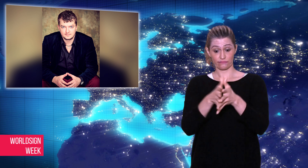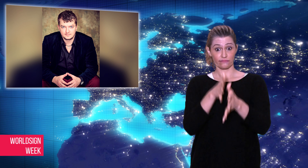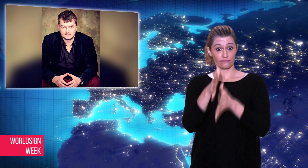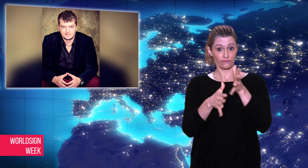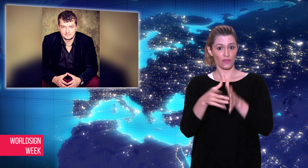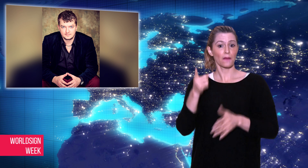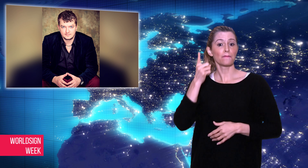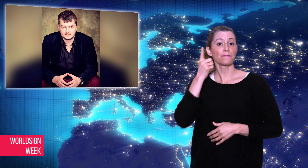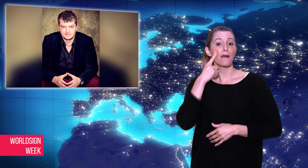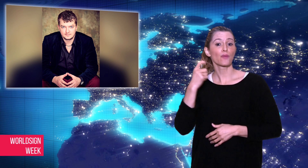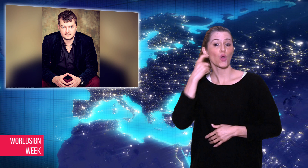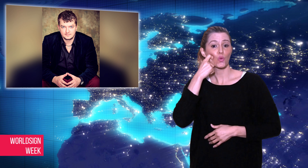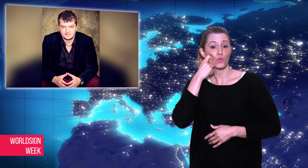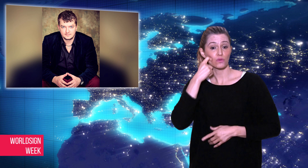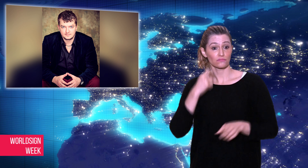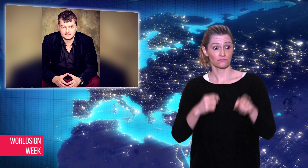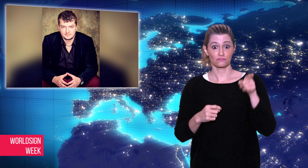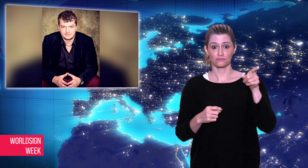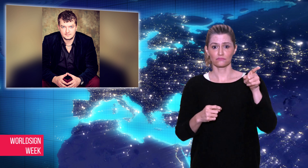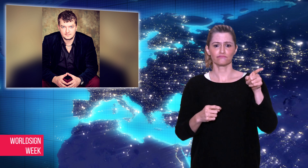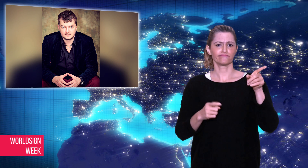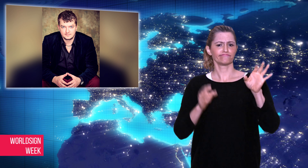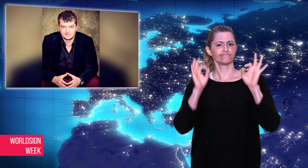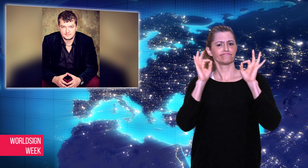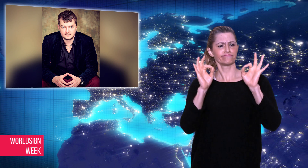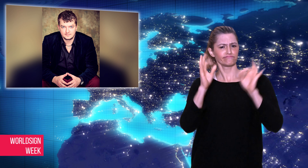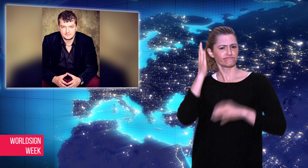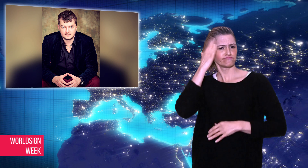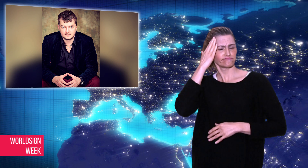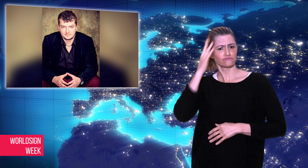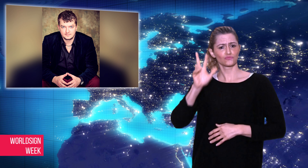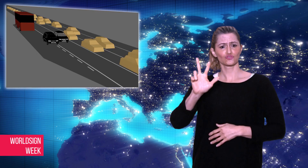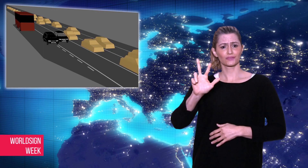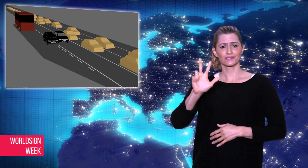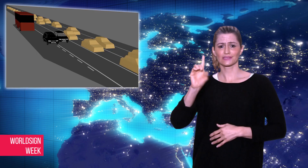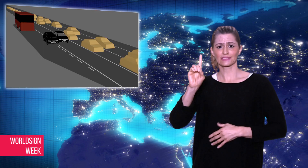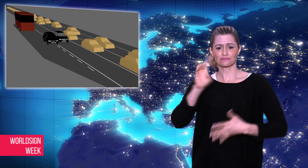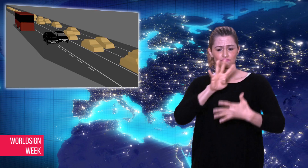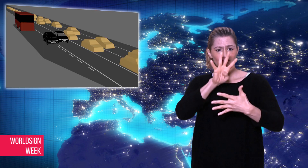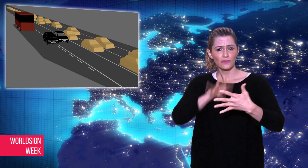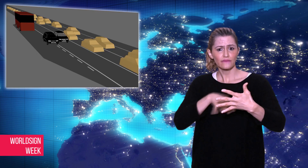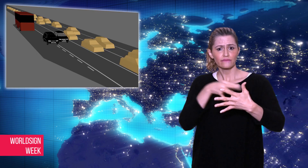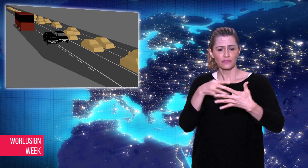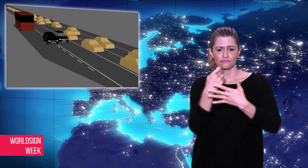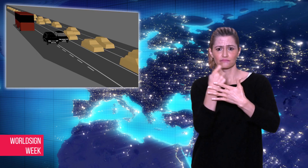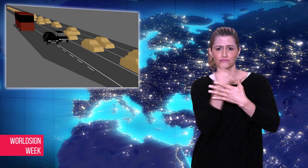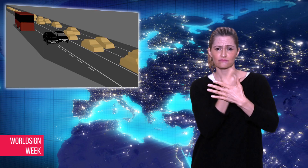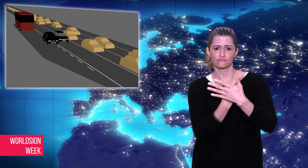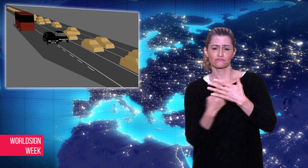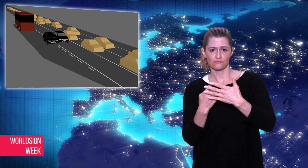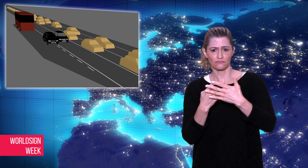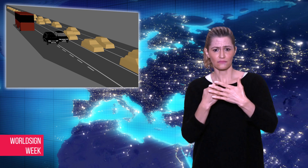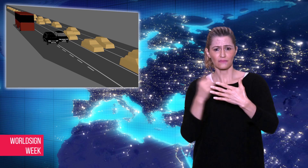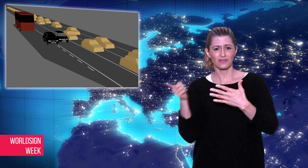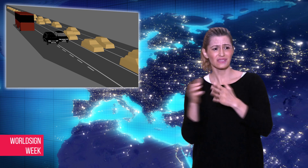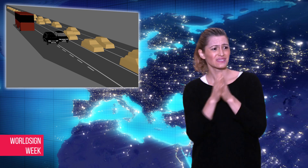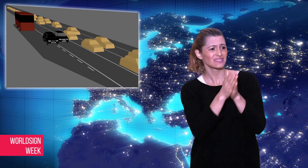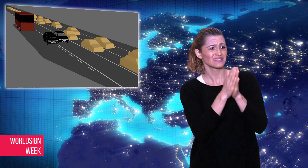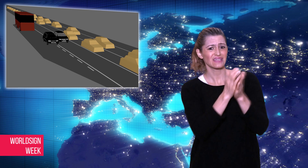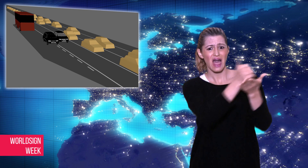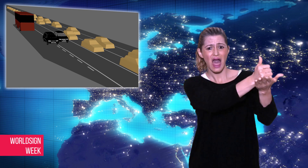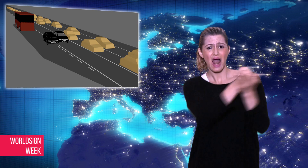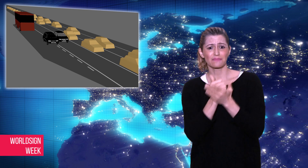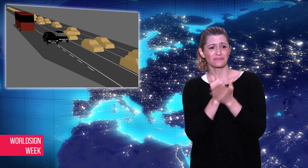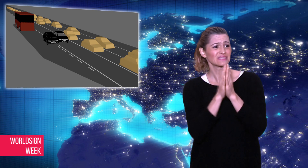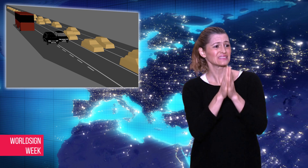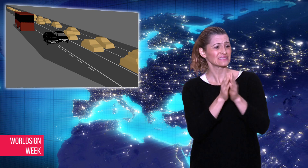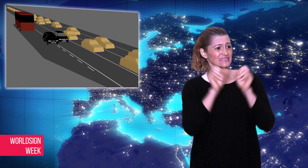Sakharov, who was a 3D graphic designer to create